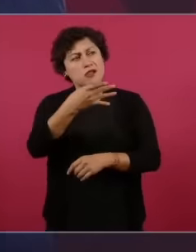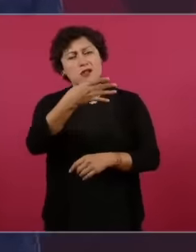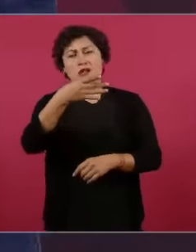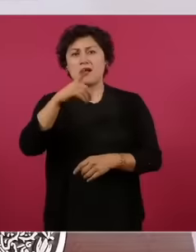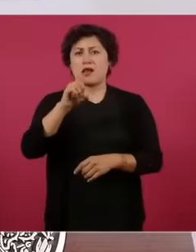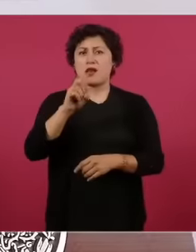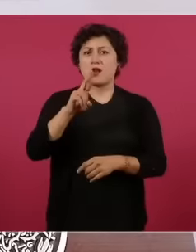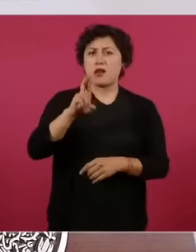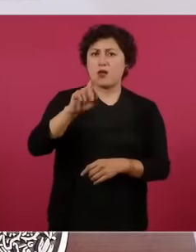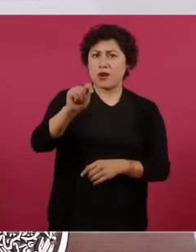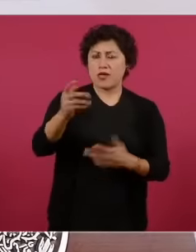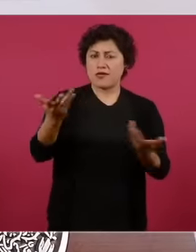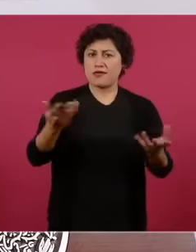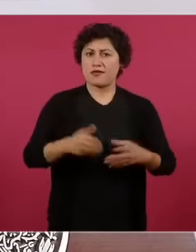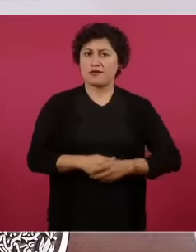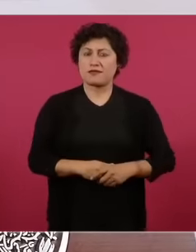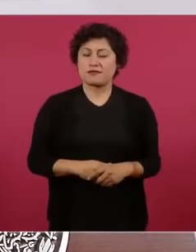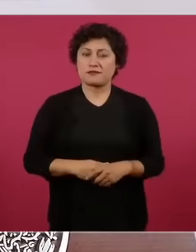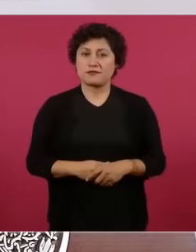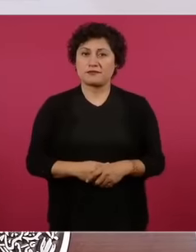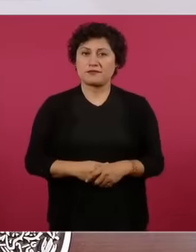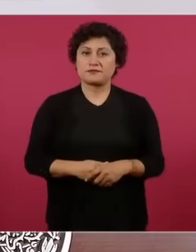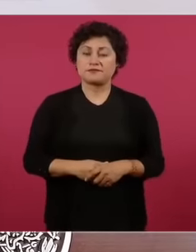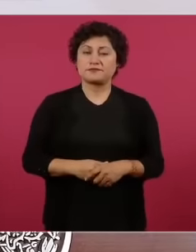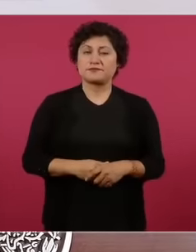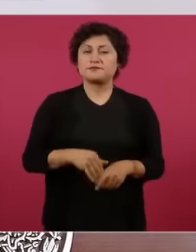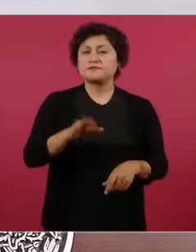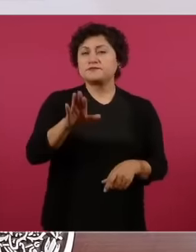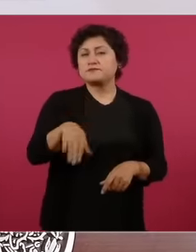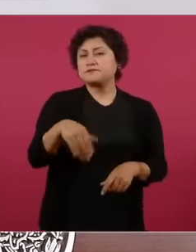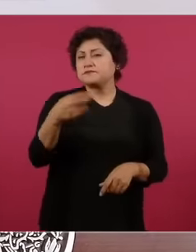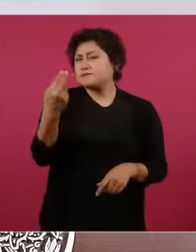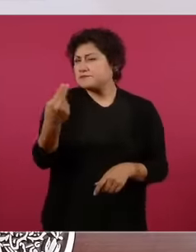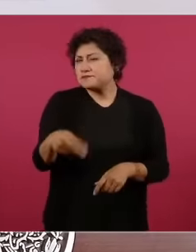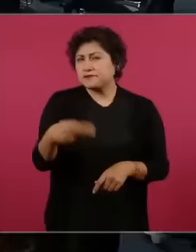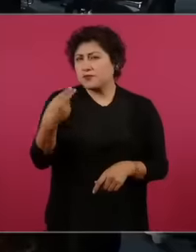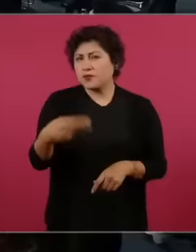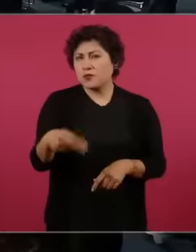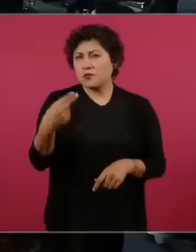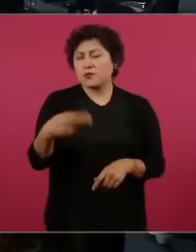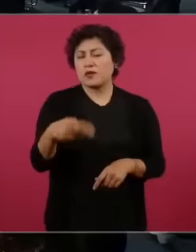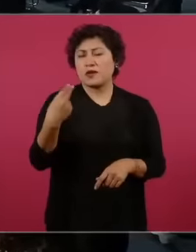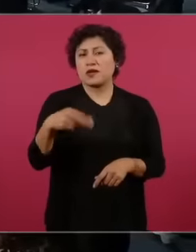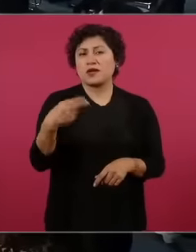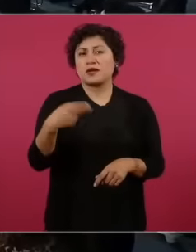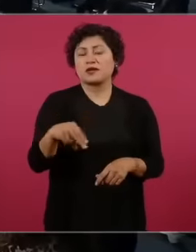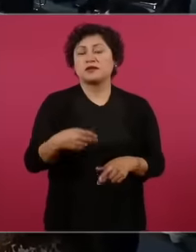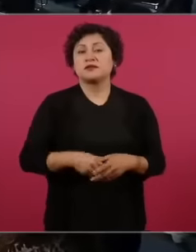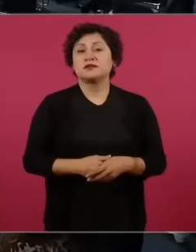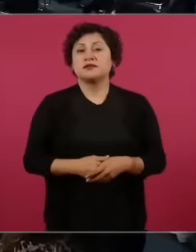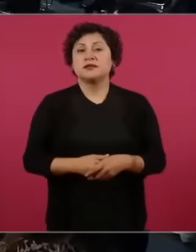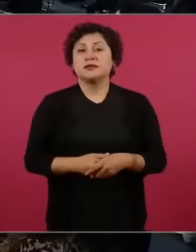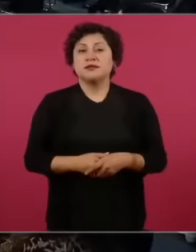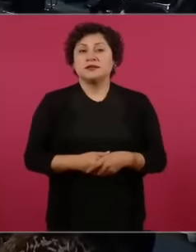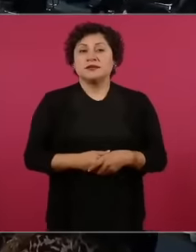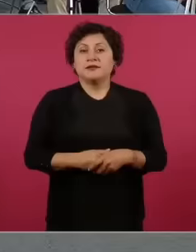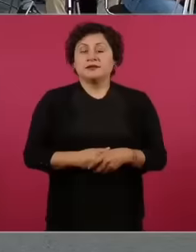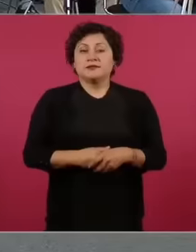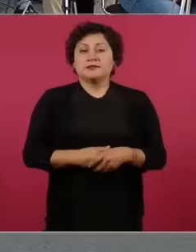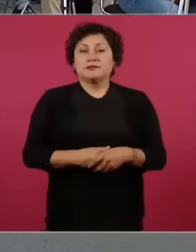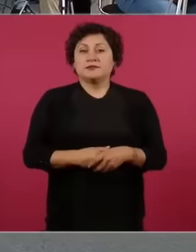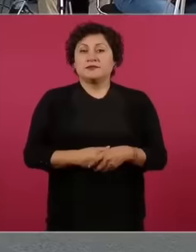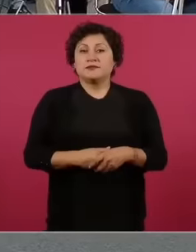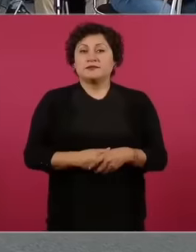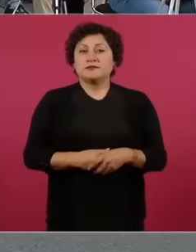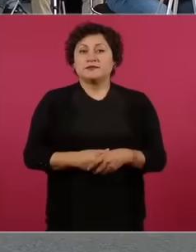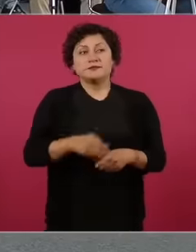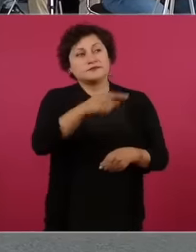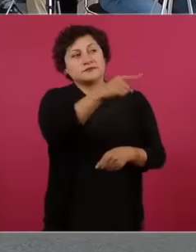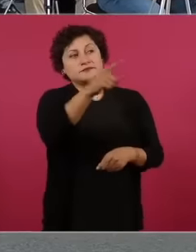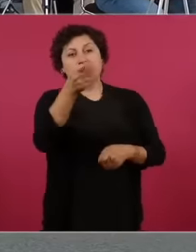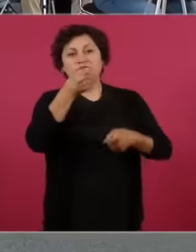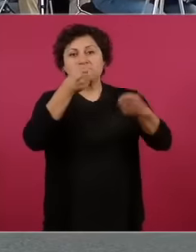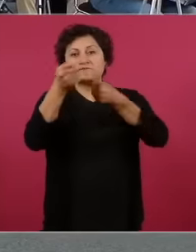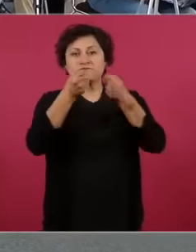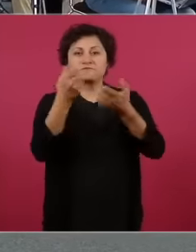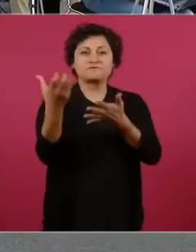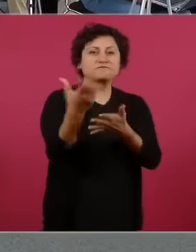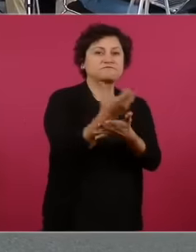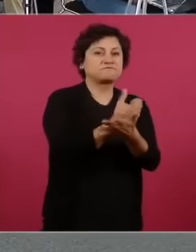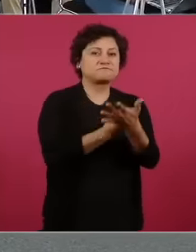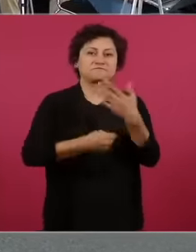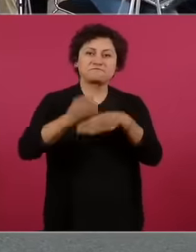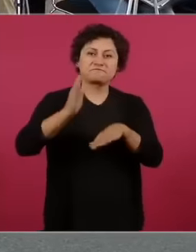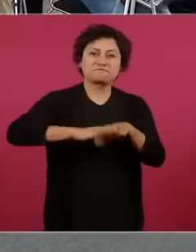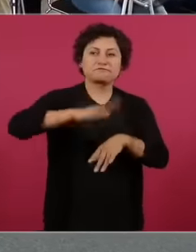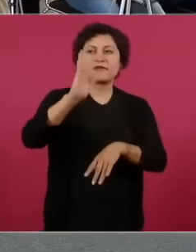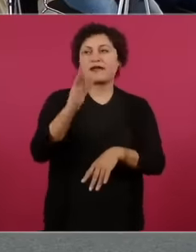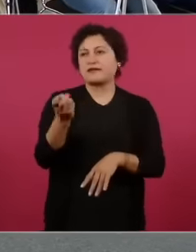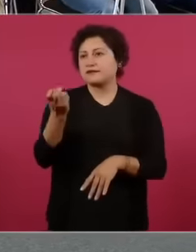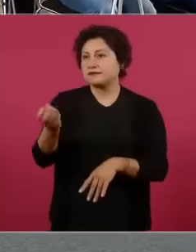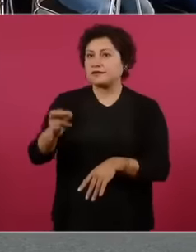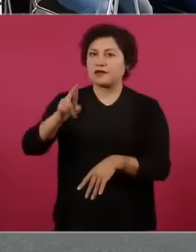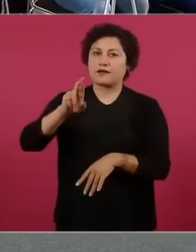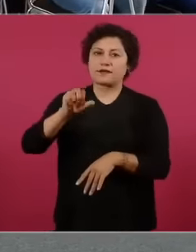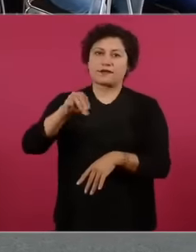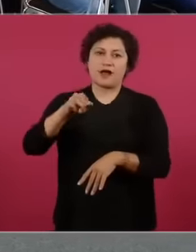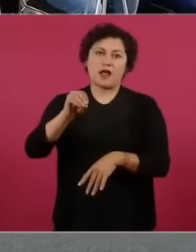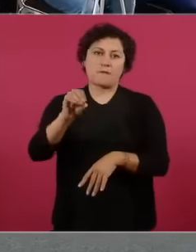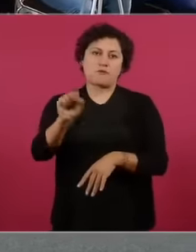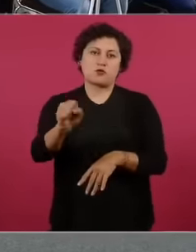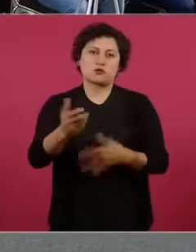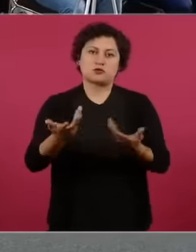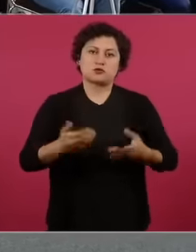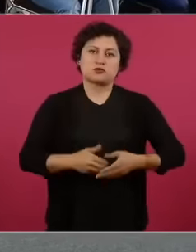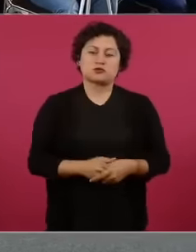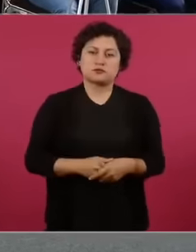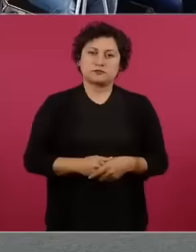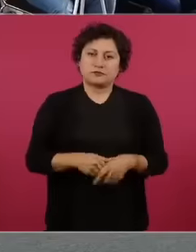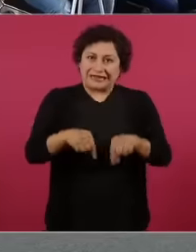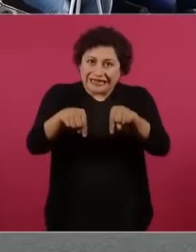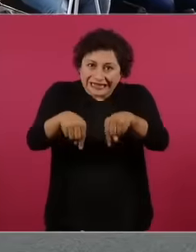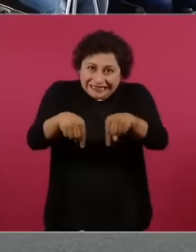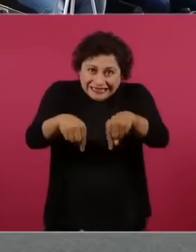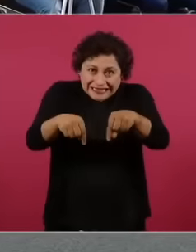? that of the one who earns the most of all Jorge Ramos Yes here here here here there is better